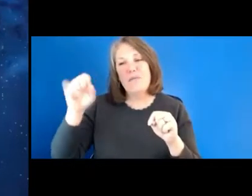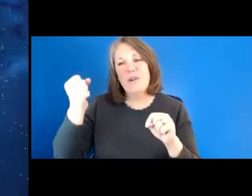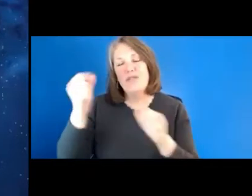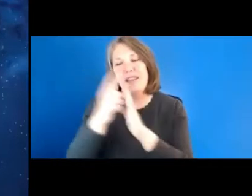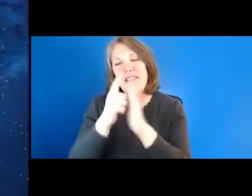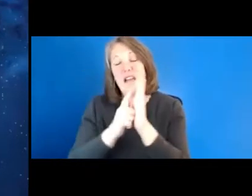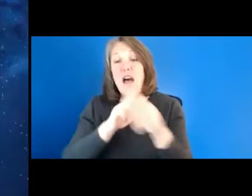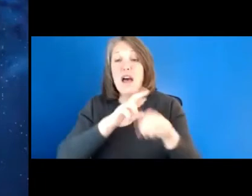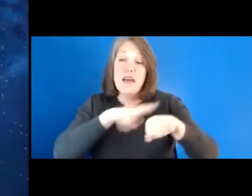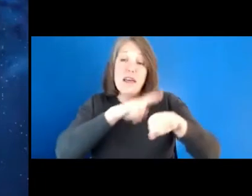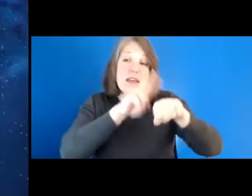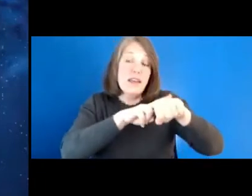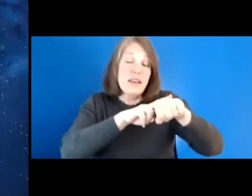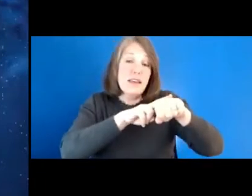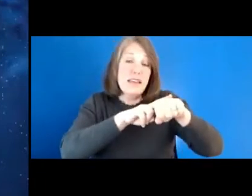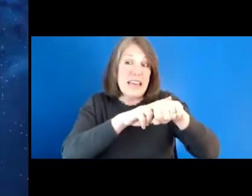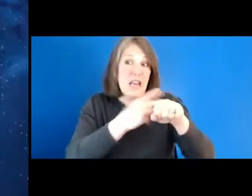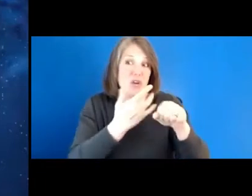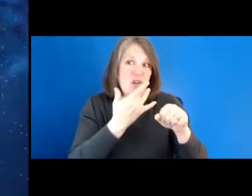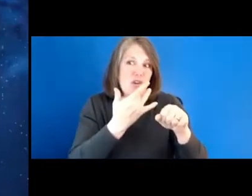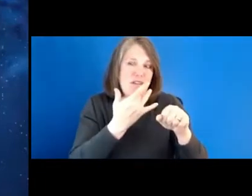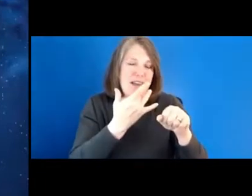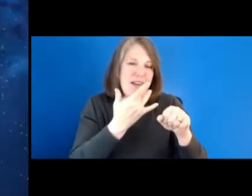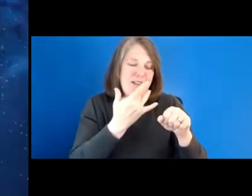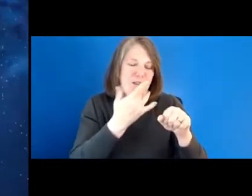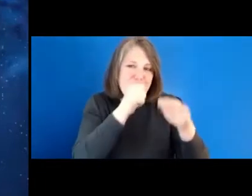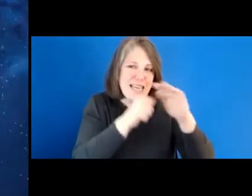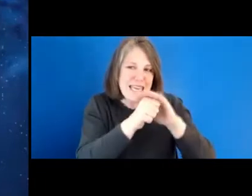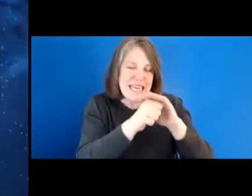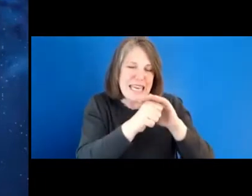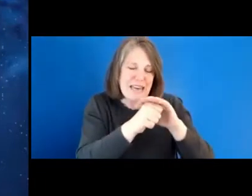hidden flaw. 17:02:18 That is definitely the case here.